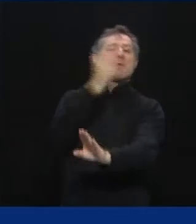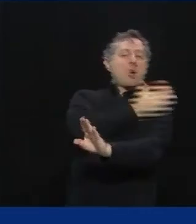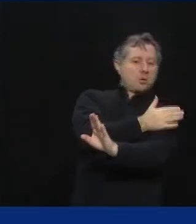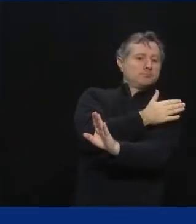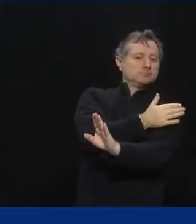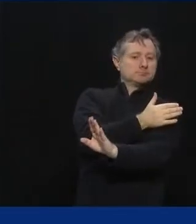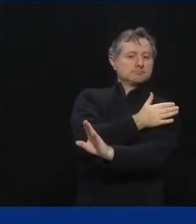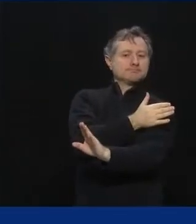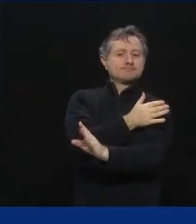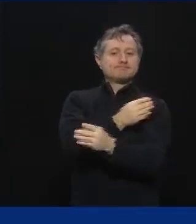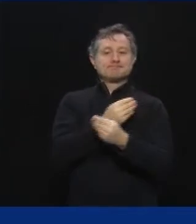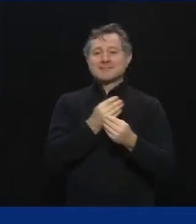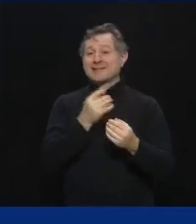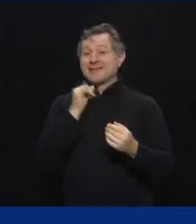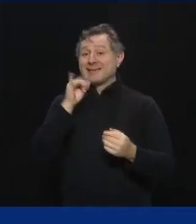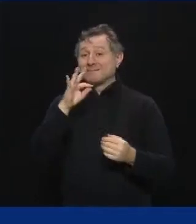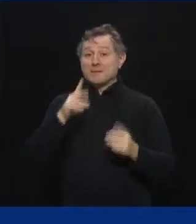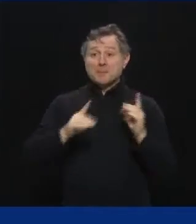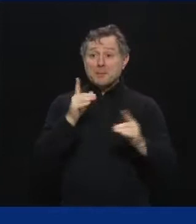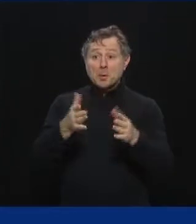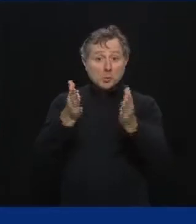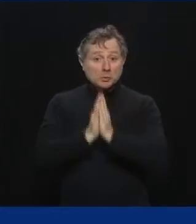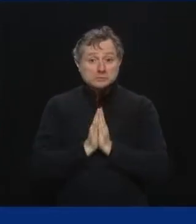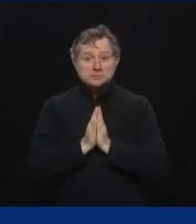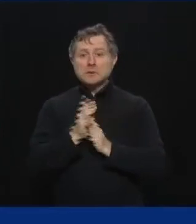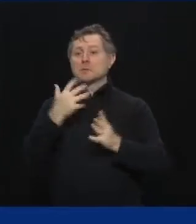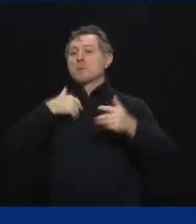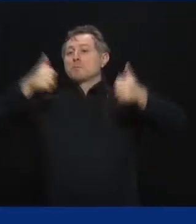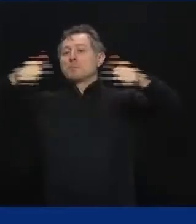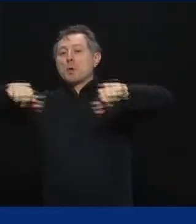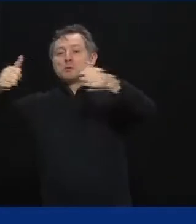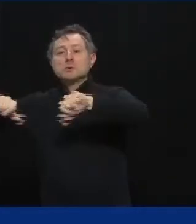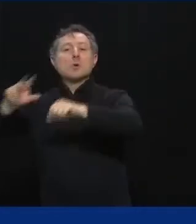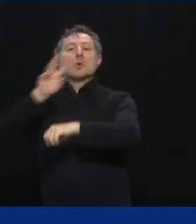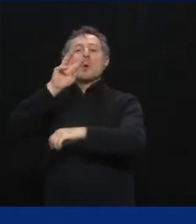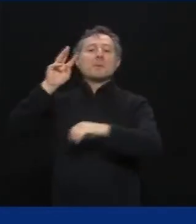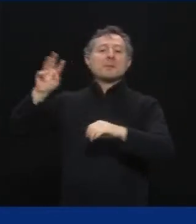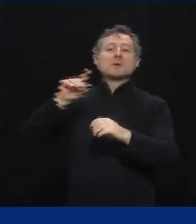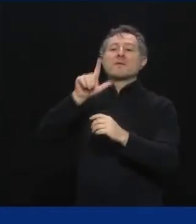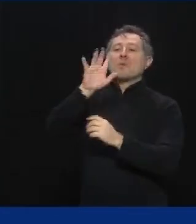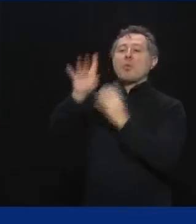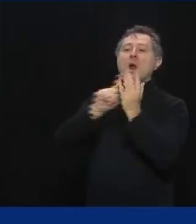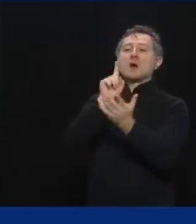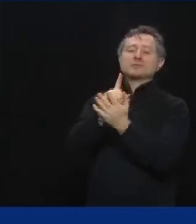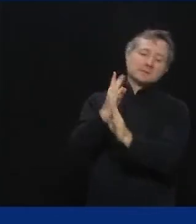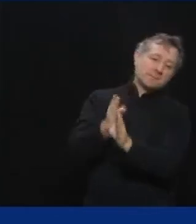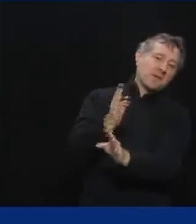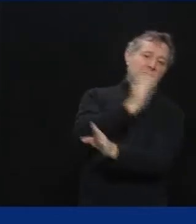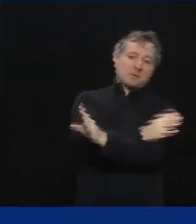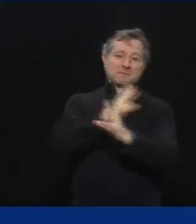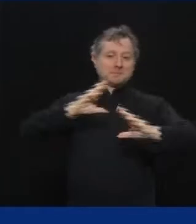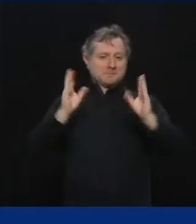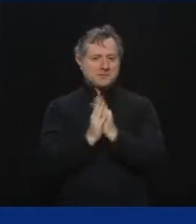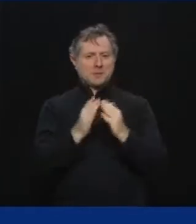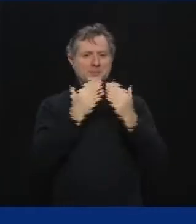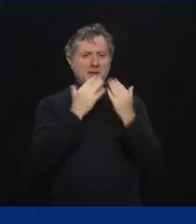BILL IN A FEW MOMENTS THAT REQUIRES THE DOCUMENTS DISCUSSED AT MEETINGS MUST BE MADE AVAILABLE TO THE PUBLIC UPON REQUEST OR POSTED ON THE PUBLIC